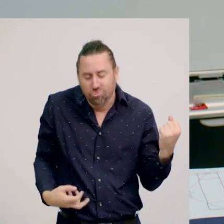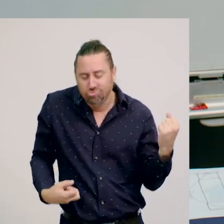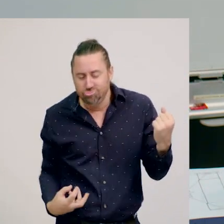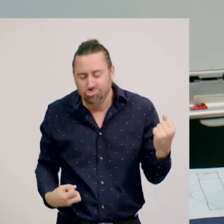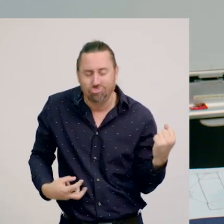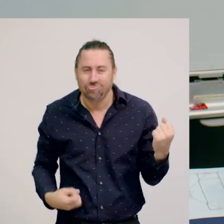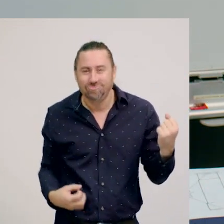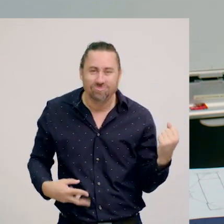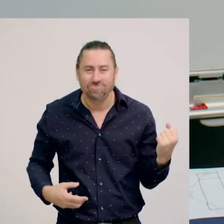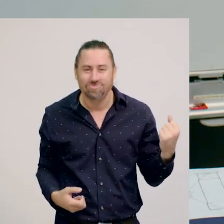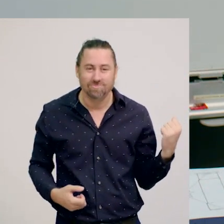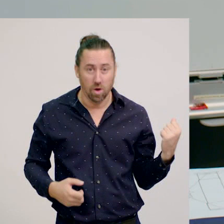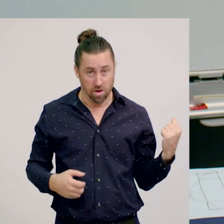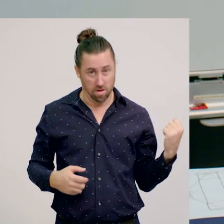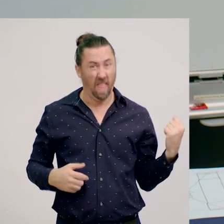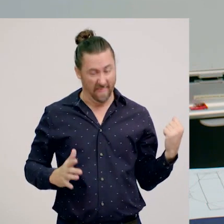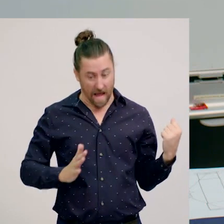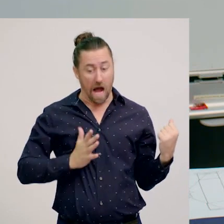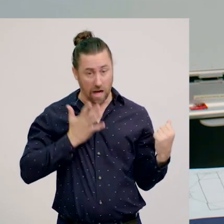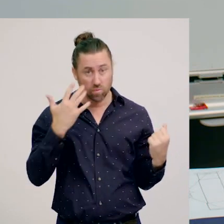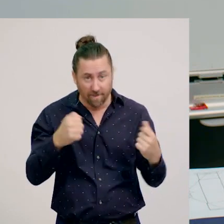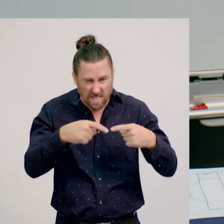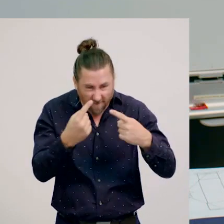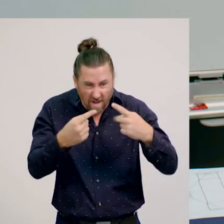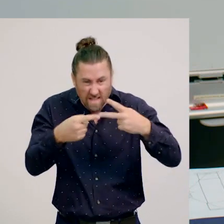It’s an interesting one, because it has some different materials.